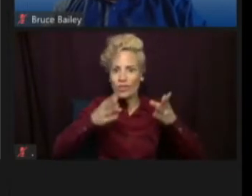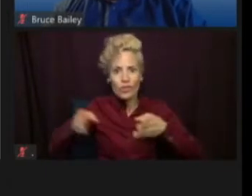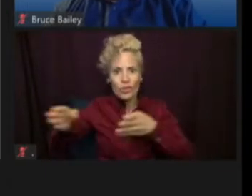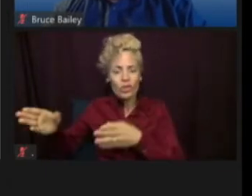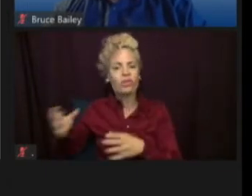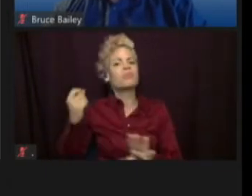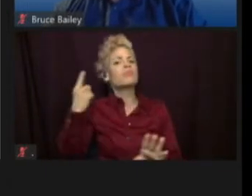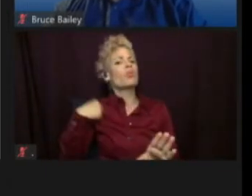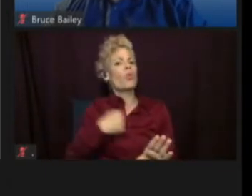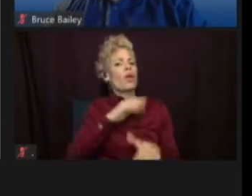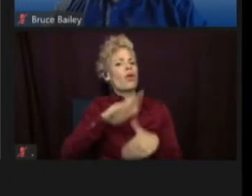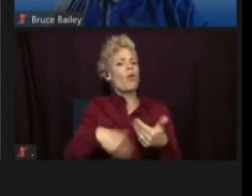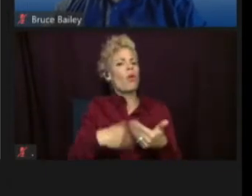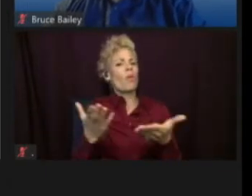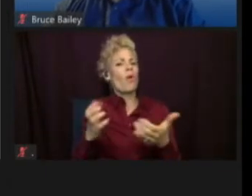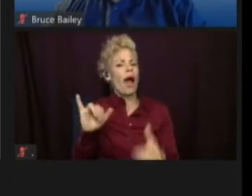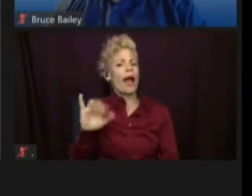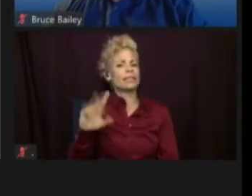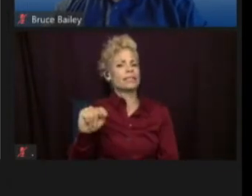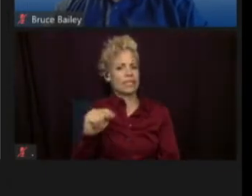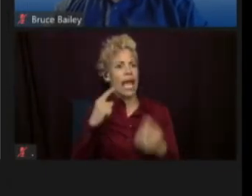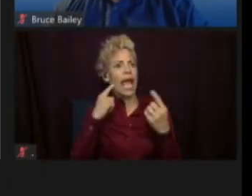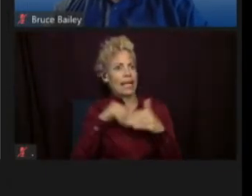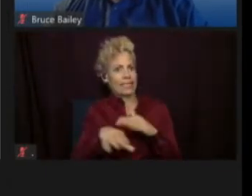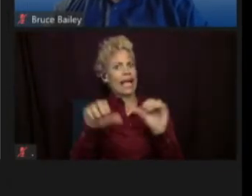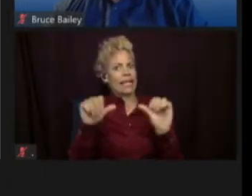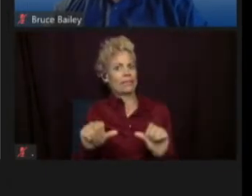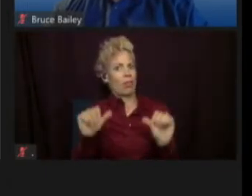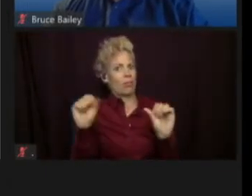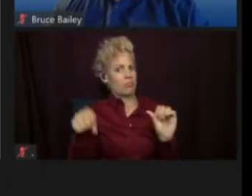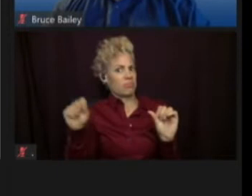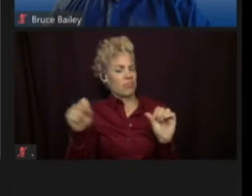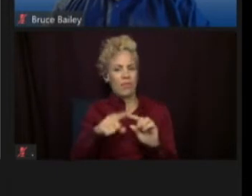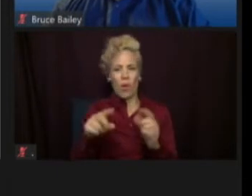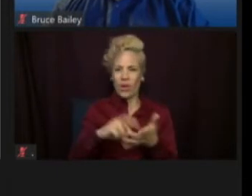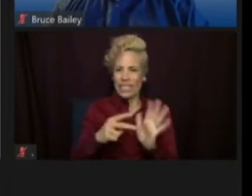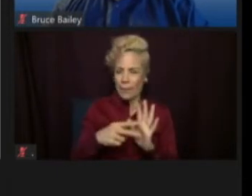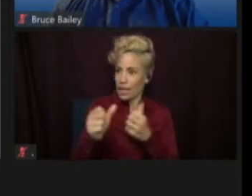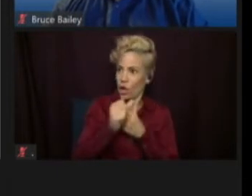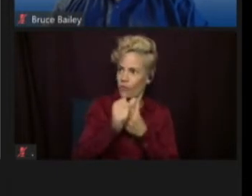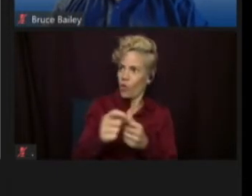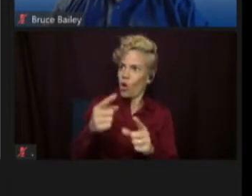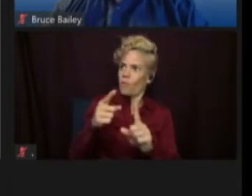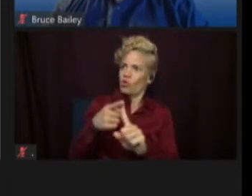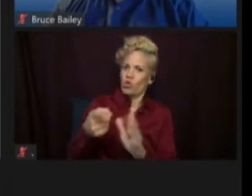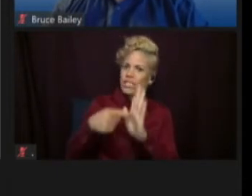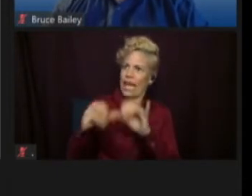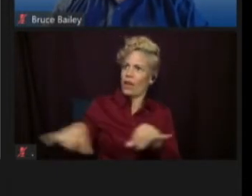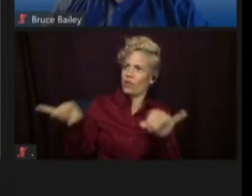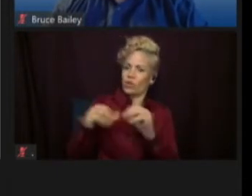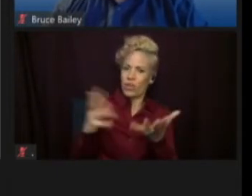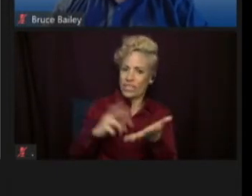but what does it mean to conform to the standards? We have a few options when it comes to how to test,